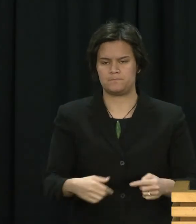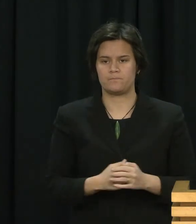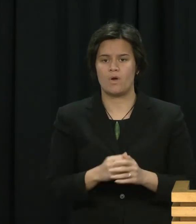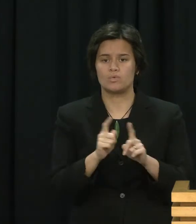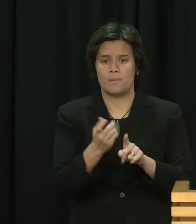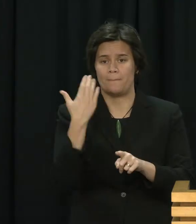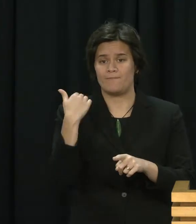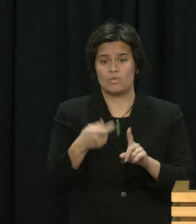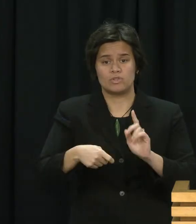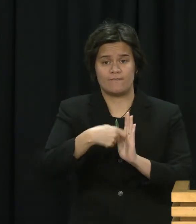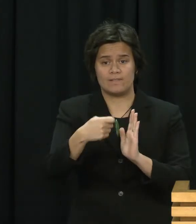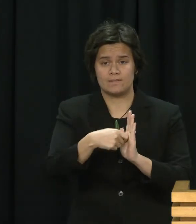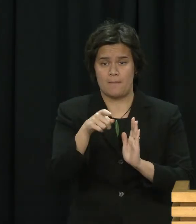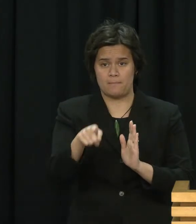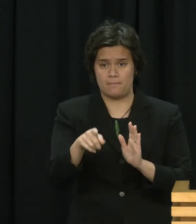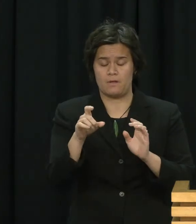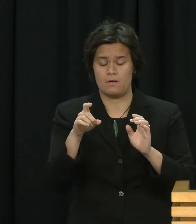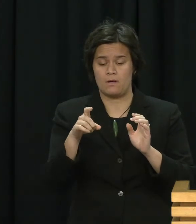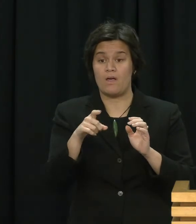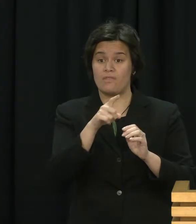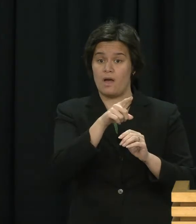people we're talking about